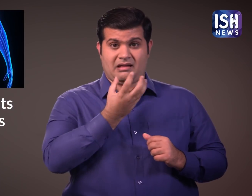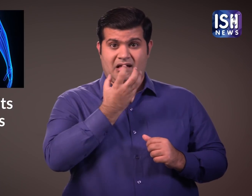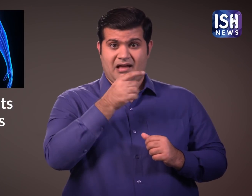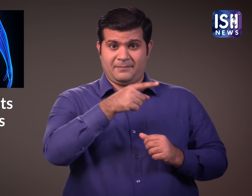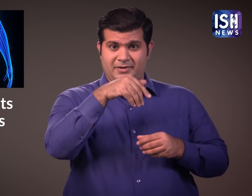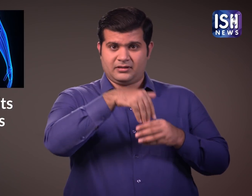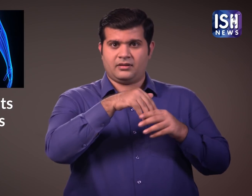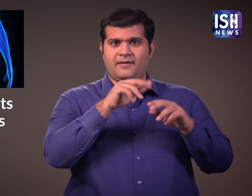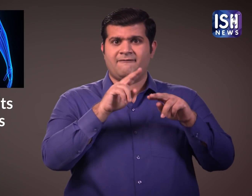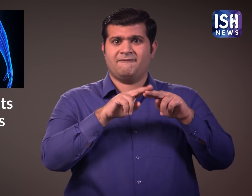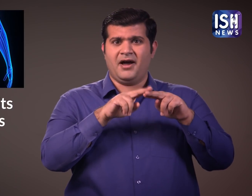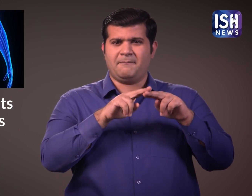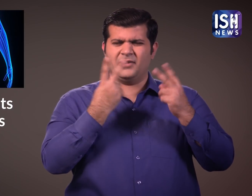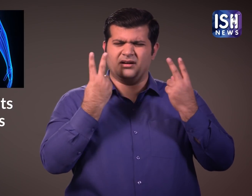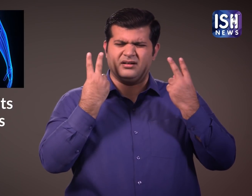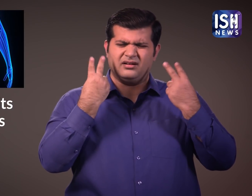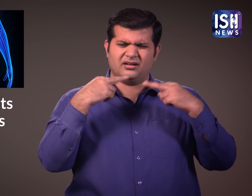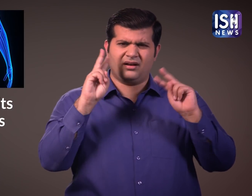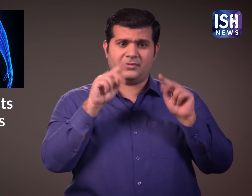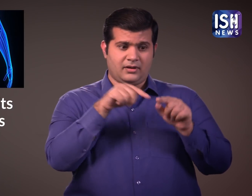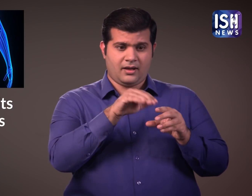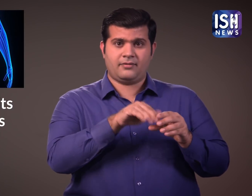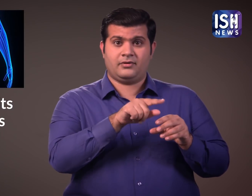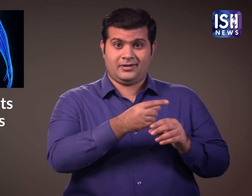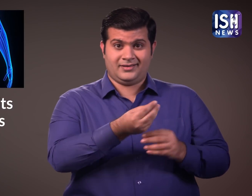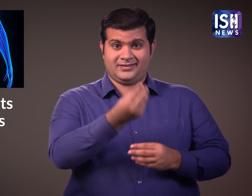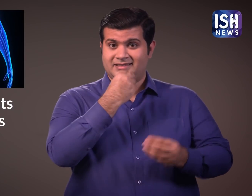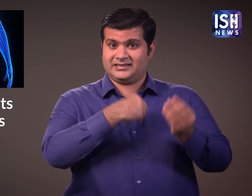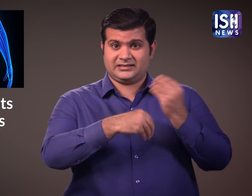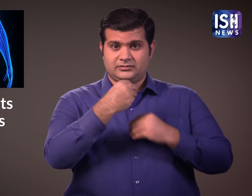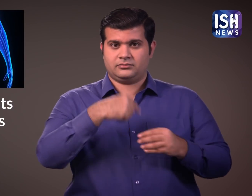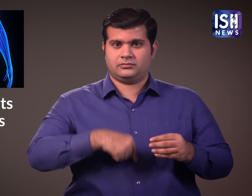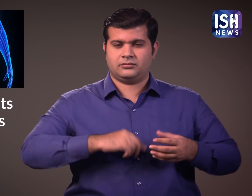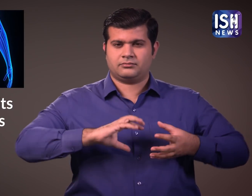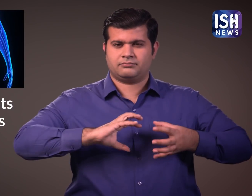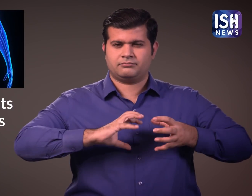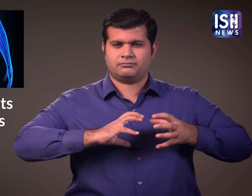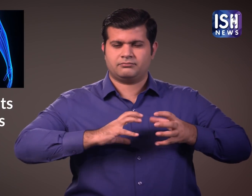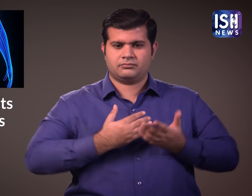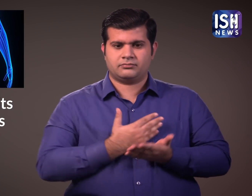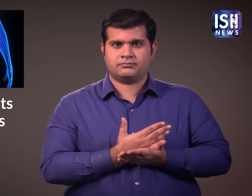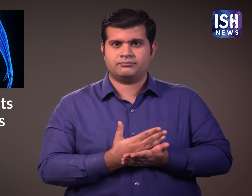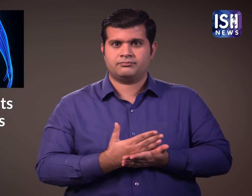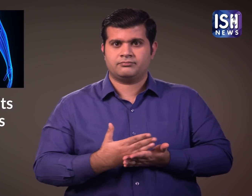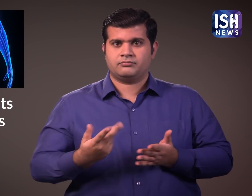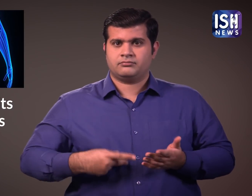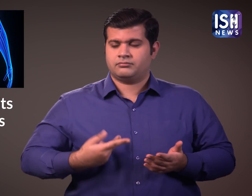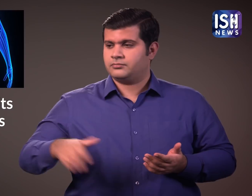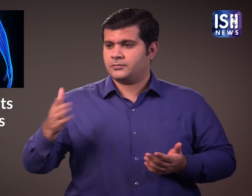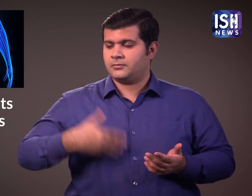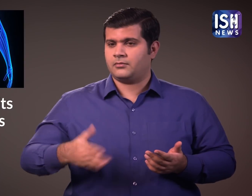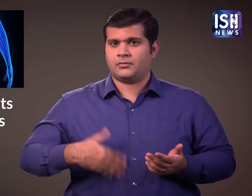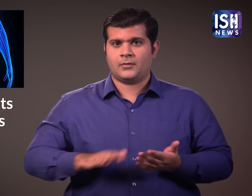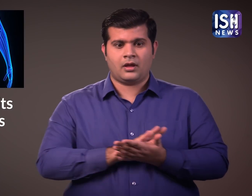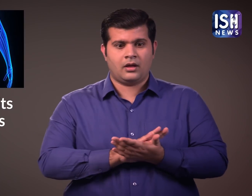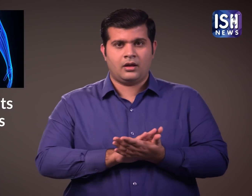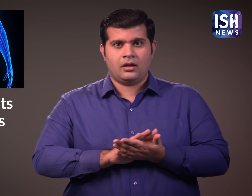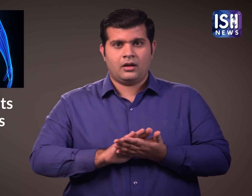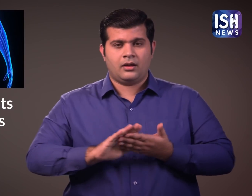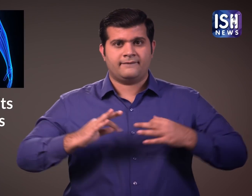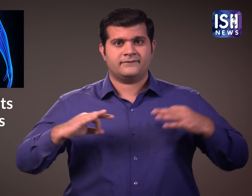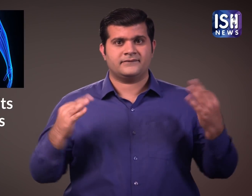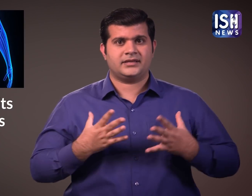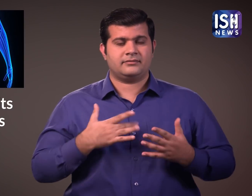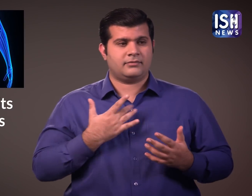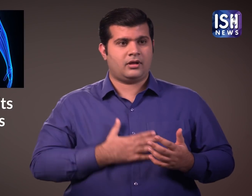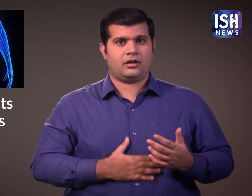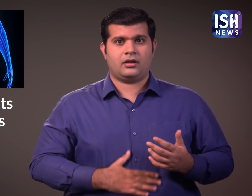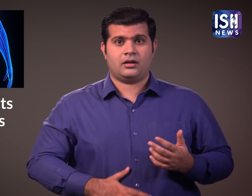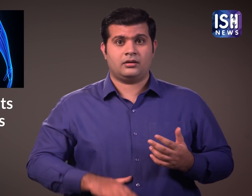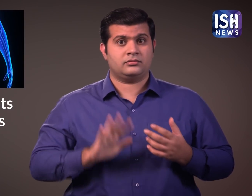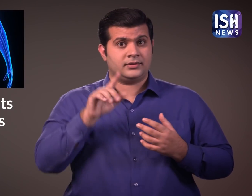Since Apples are high in fibre, they help to regulate bowel making the individual feel fresh.